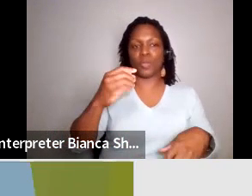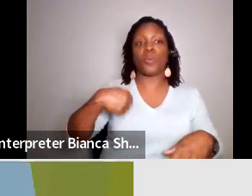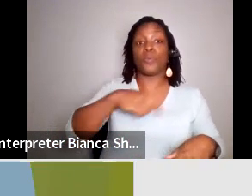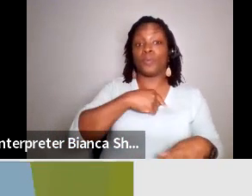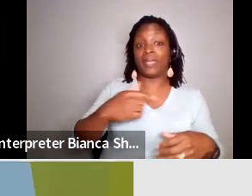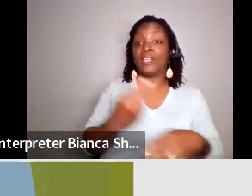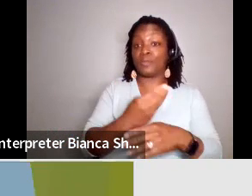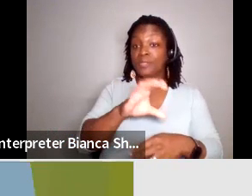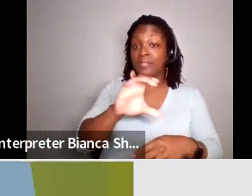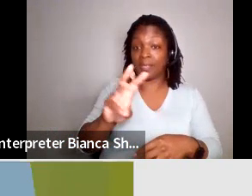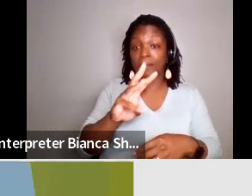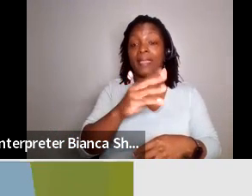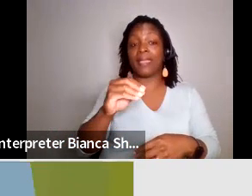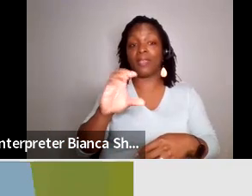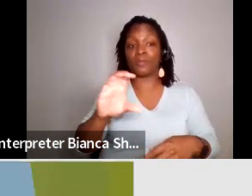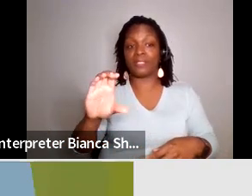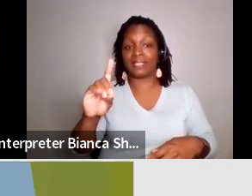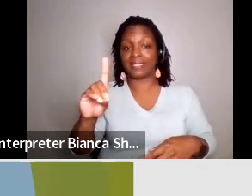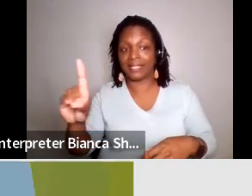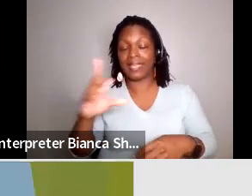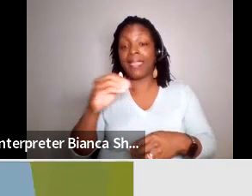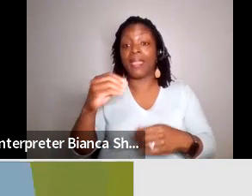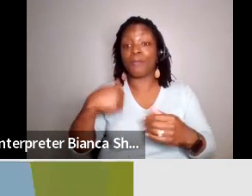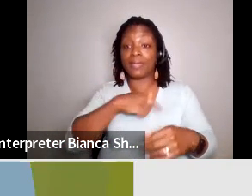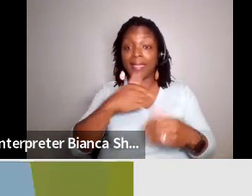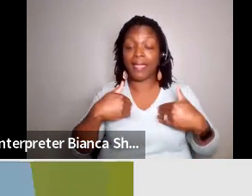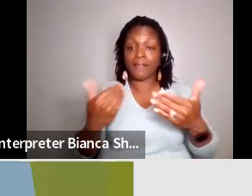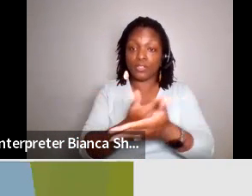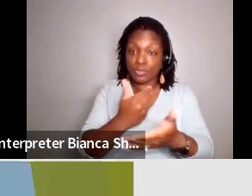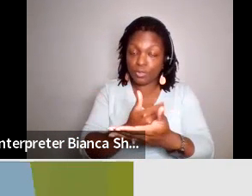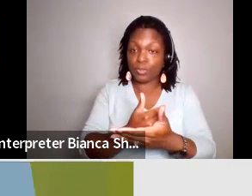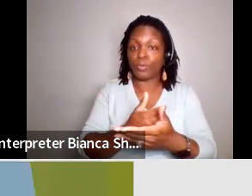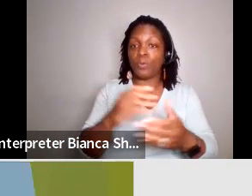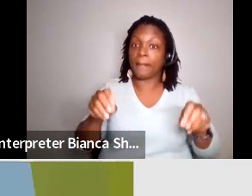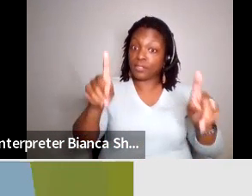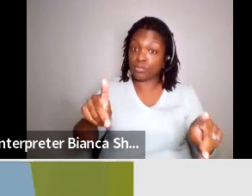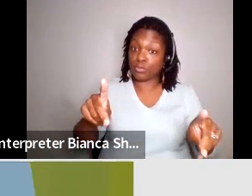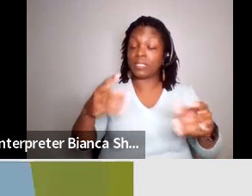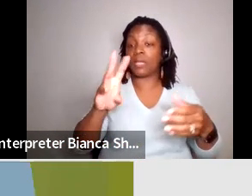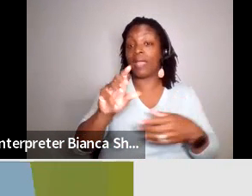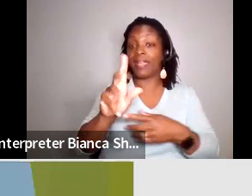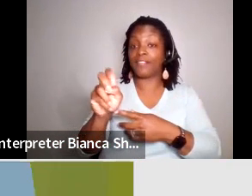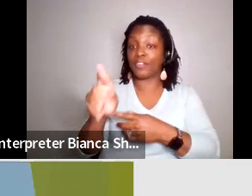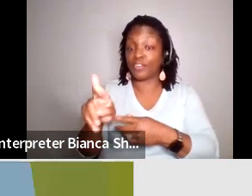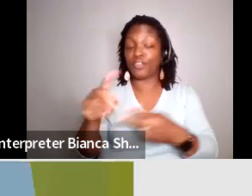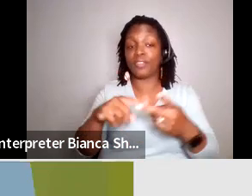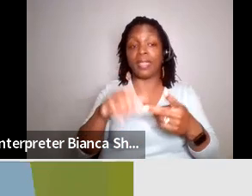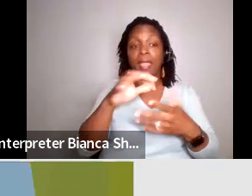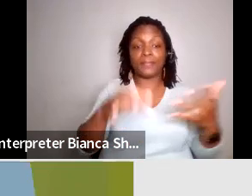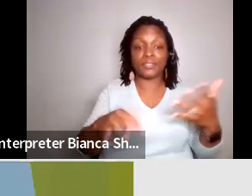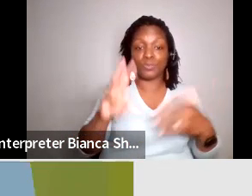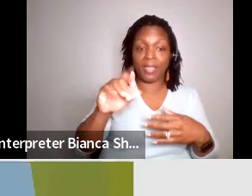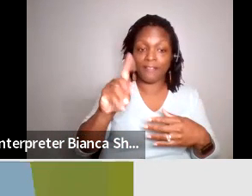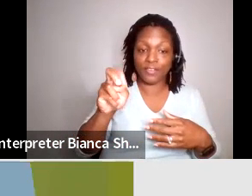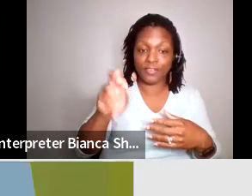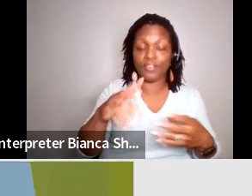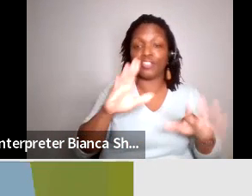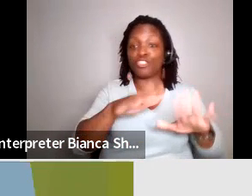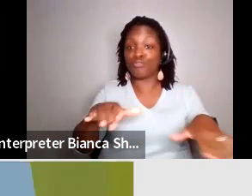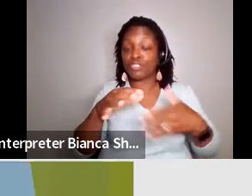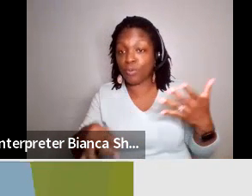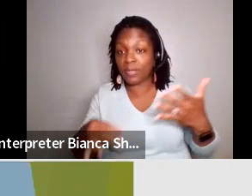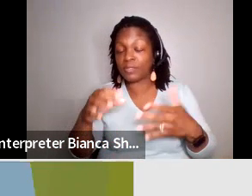In OCD. we have the new opportunities waiver the residential options waiver. children's choice waiver and supports waiver.